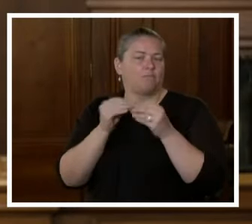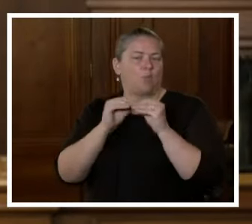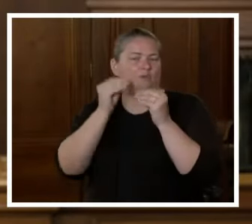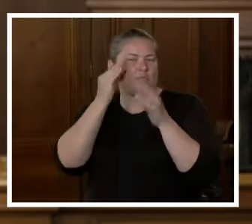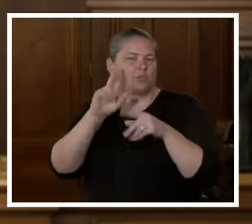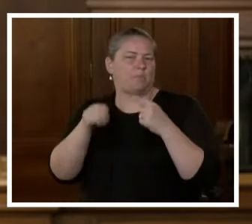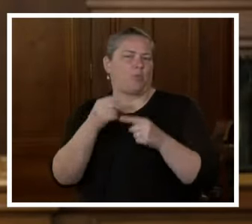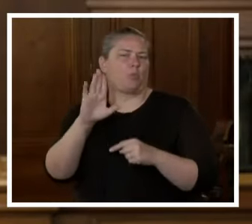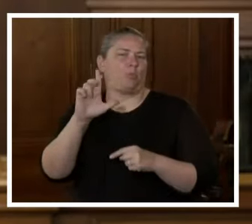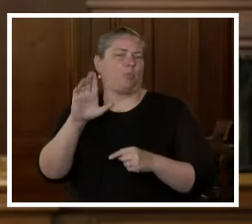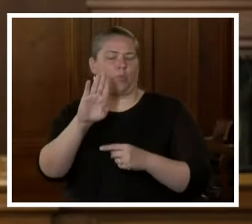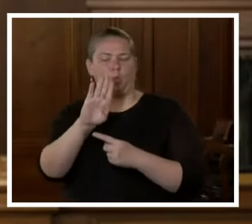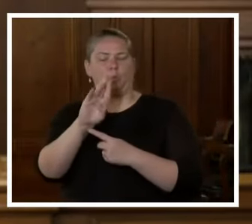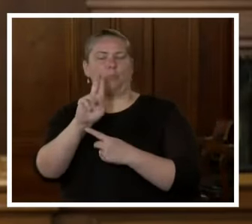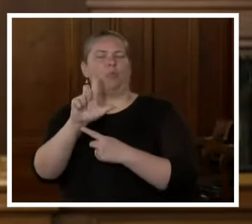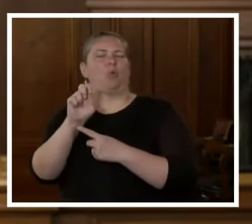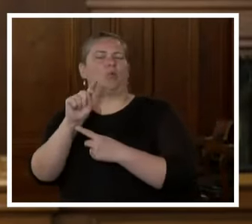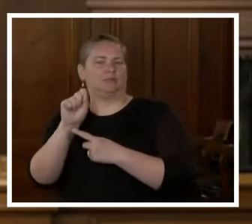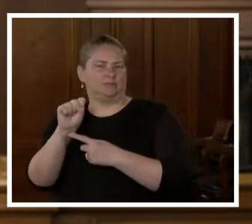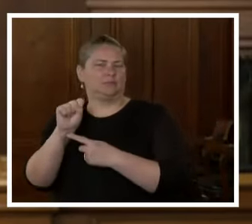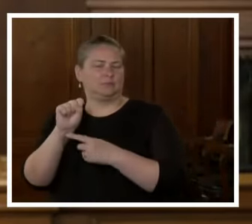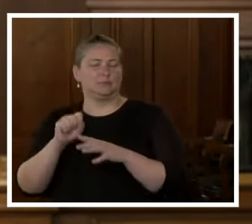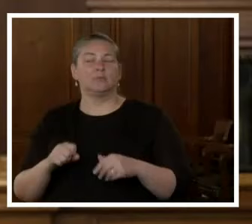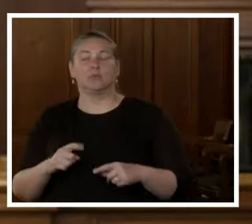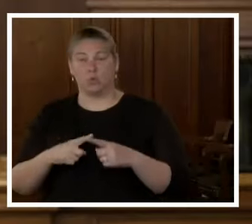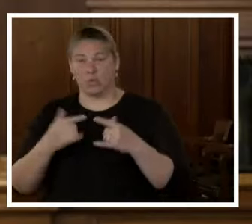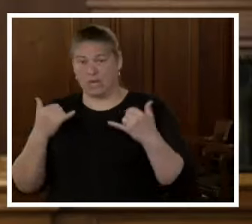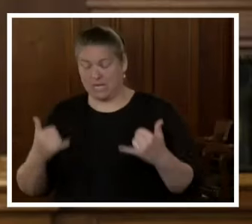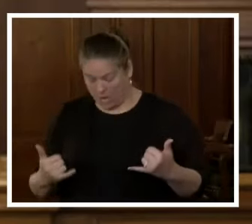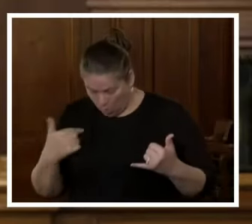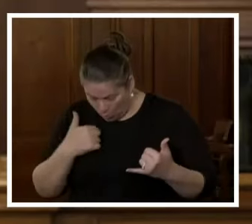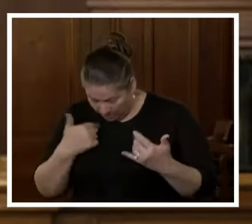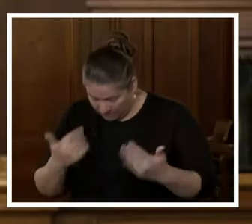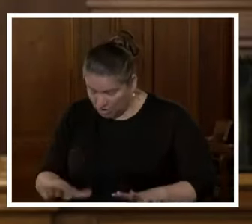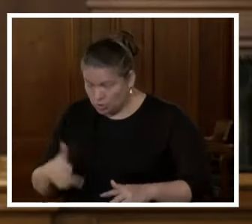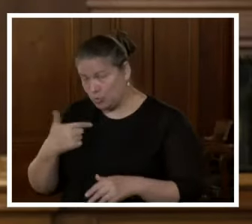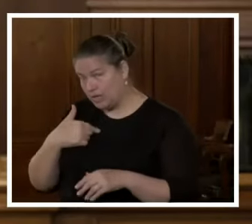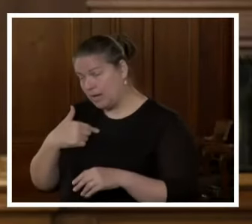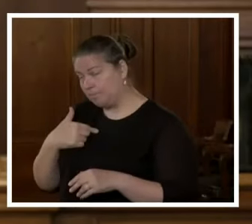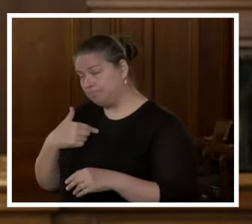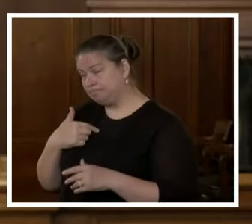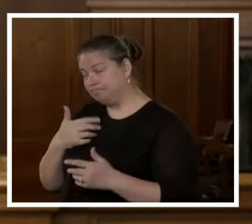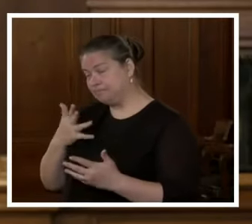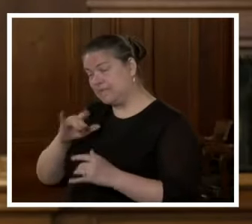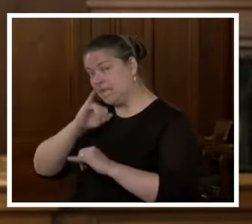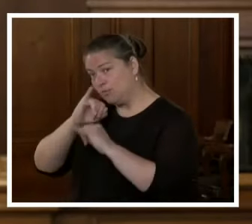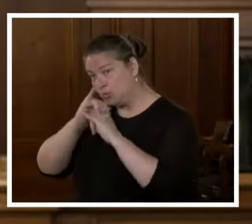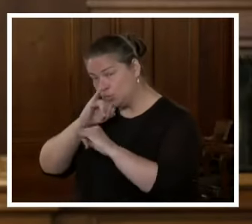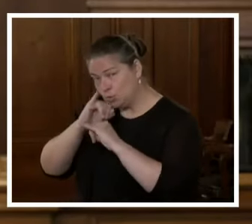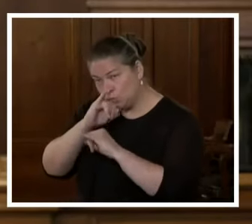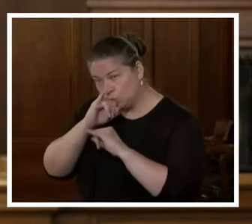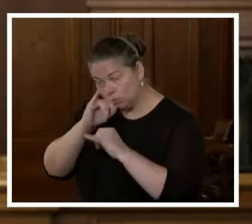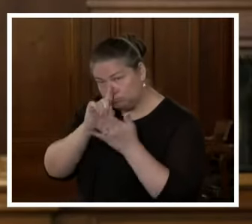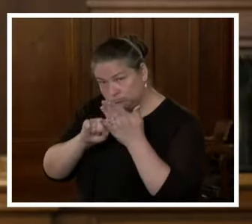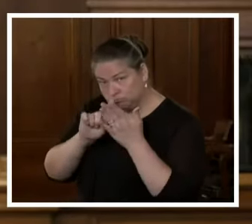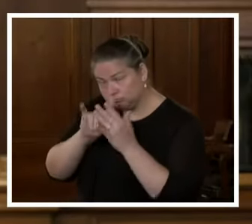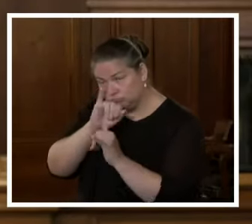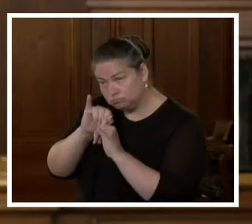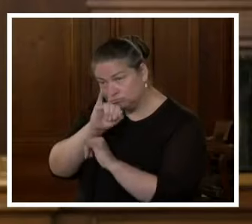THANK YOU.